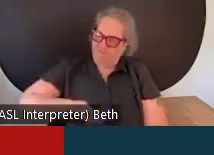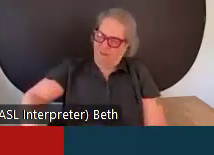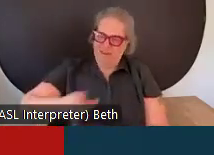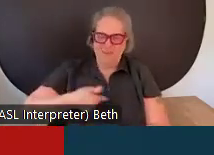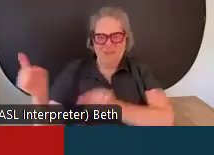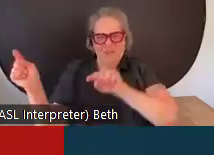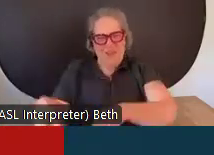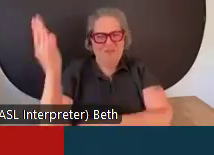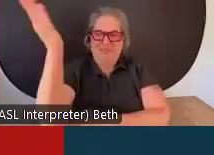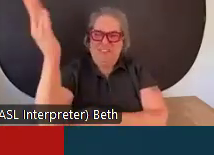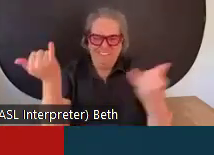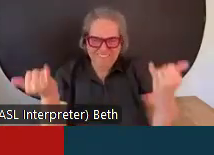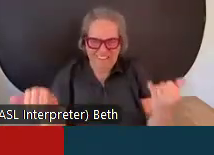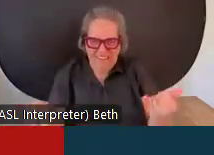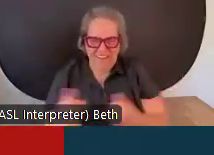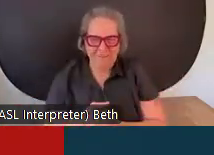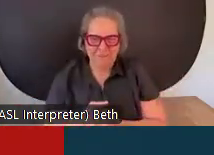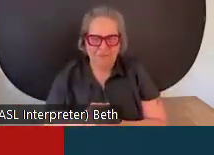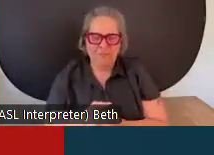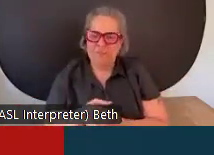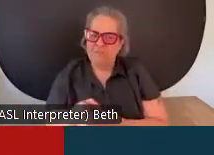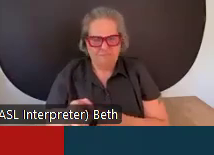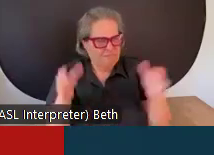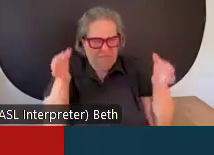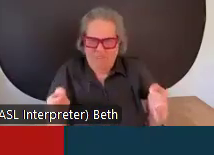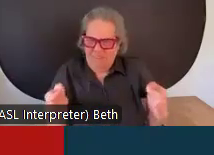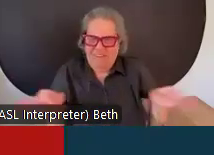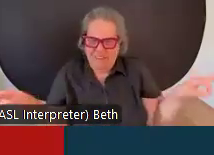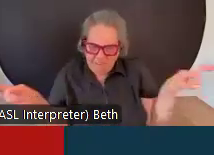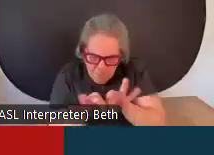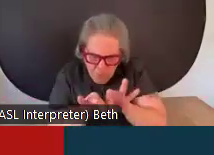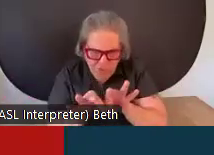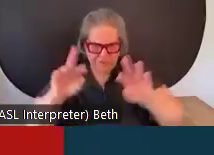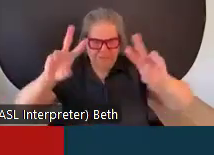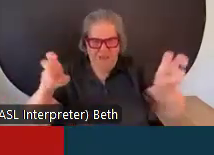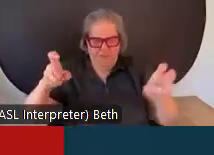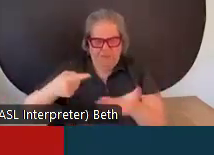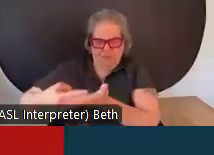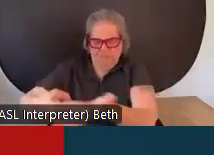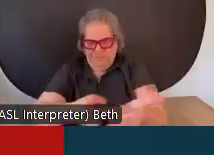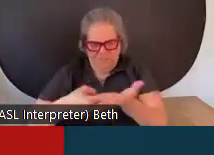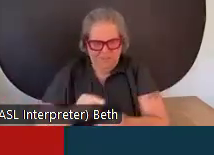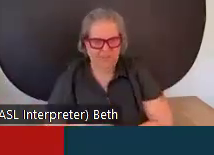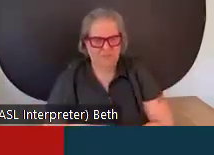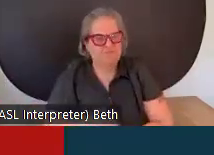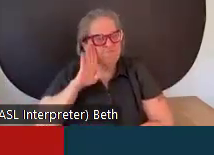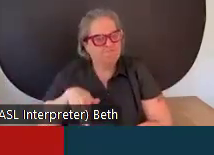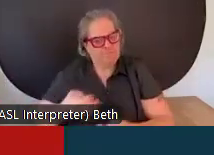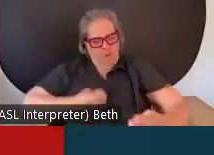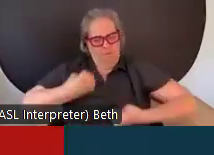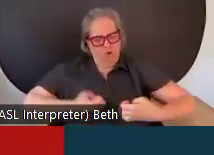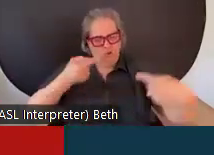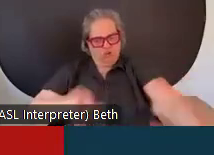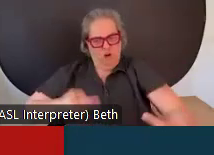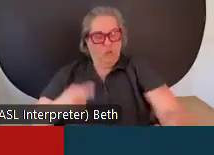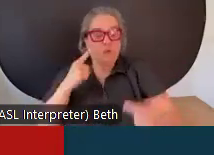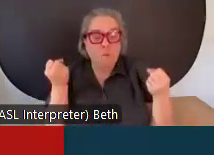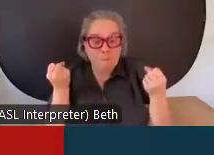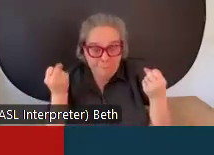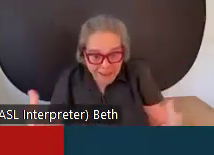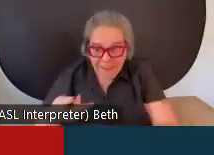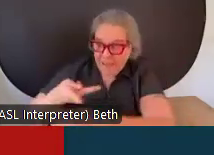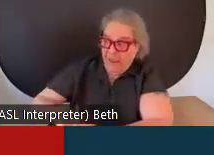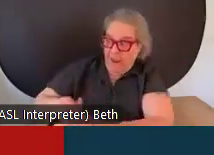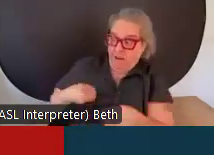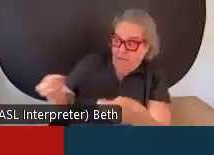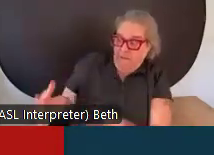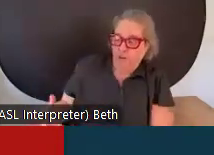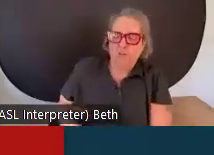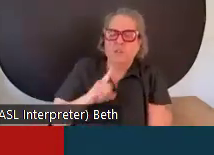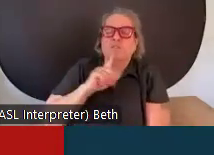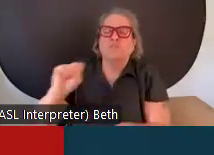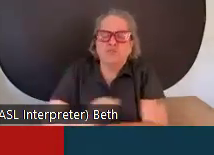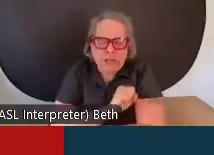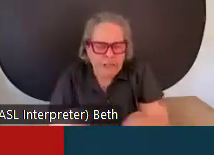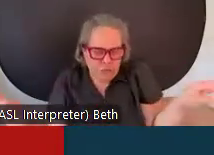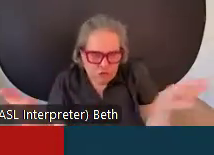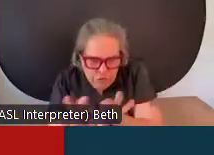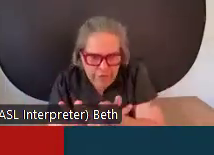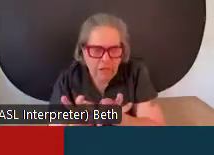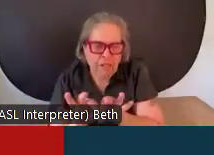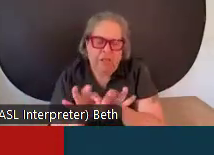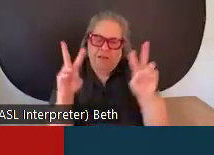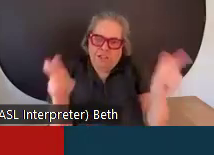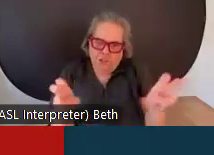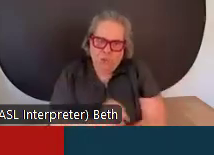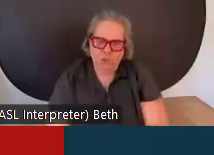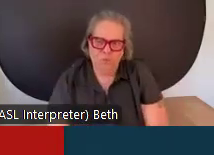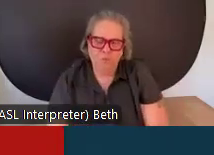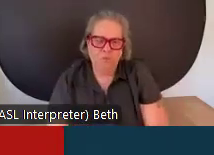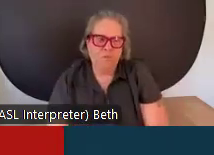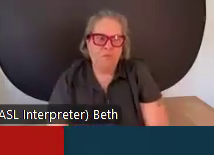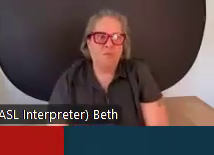Thank you, firstly, so much for inviting me to come and speak today about this very important topic, as the emotional struggles that many xwfrz experience is really such a critical issue.